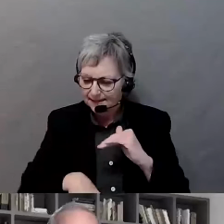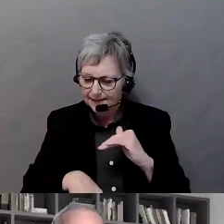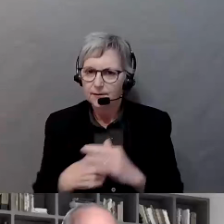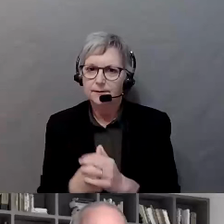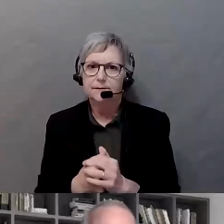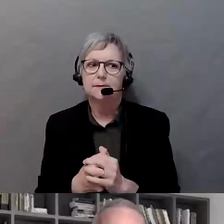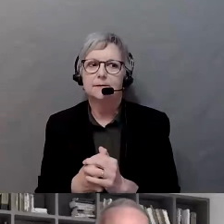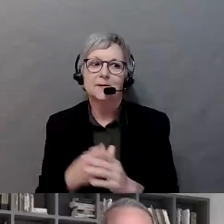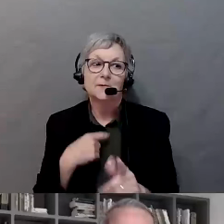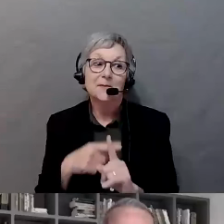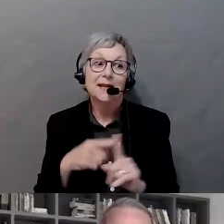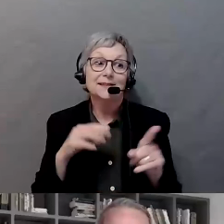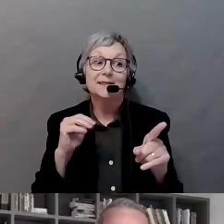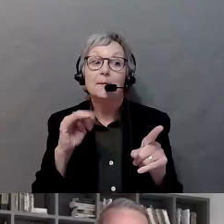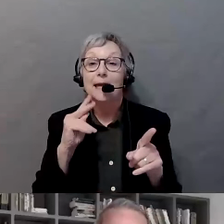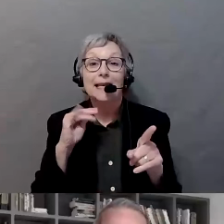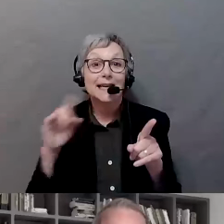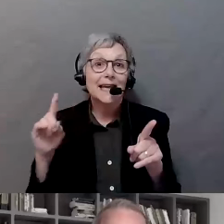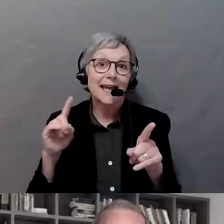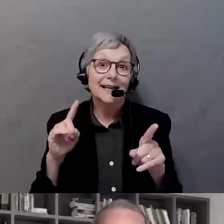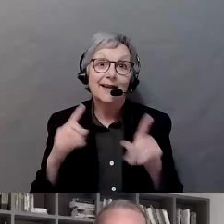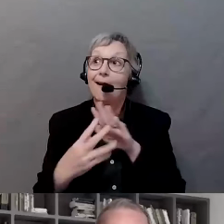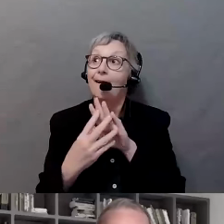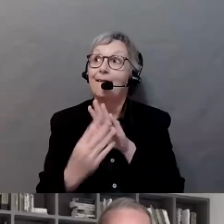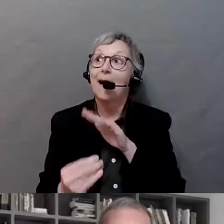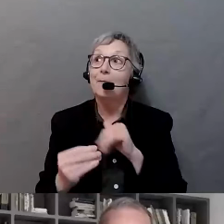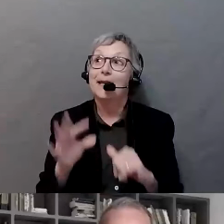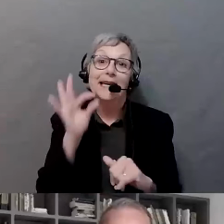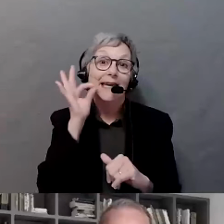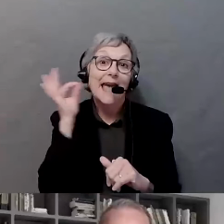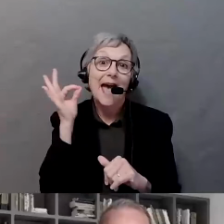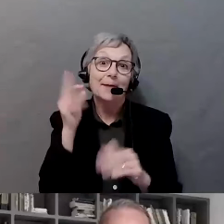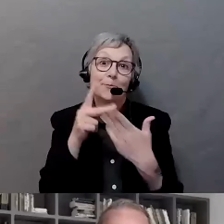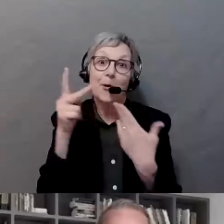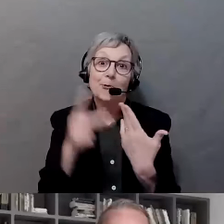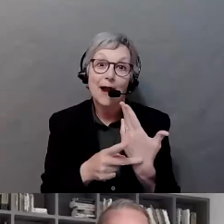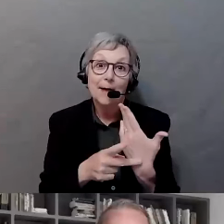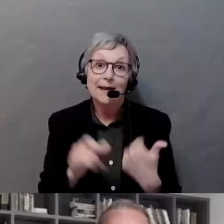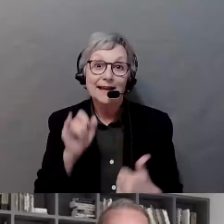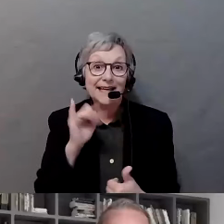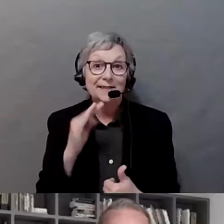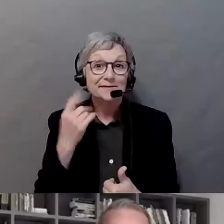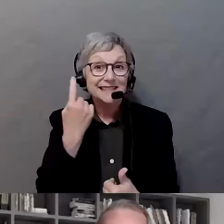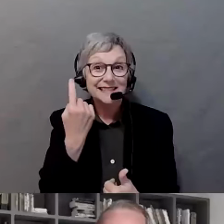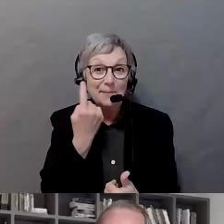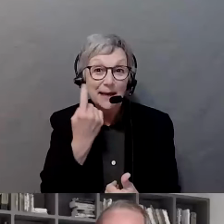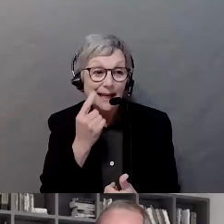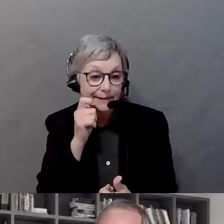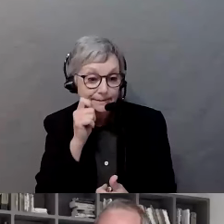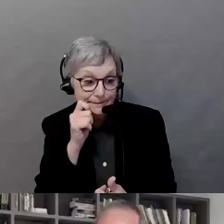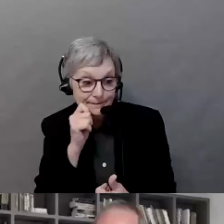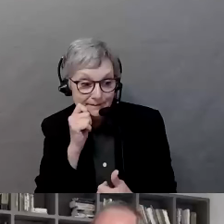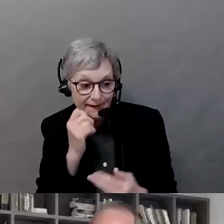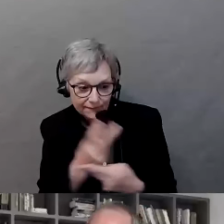CAT PROGRAM. IF YOU FIGURE IT OUT, YOU HAVE TO LOOK AND SEE WHERE YOU CAN REPLICATE IT.